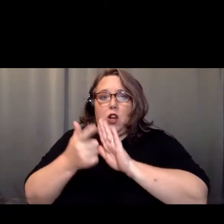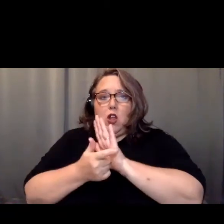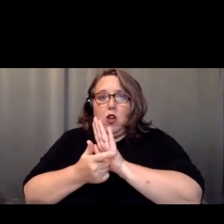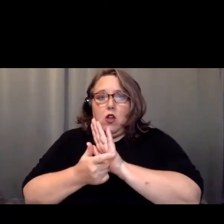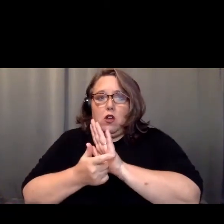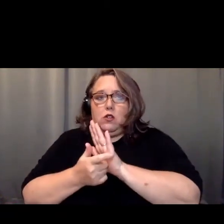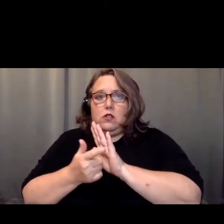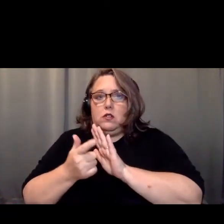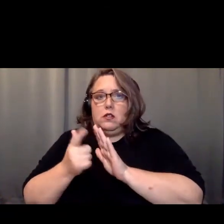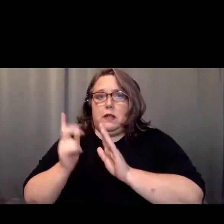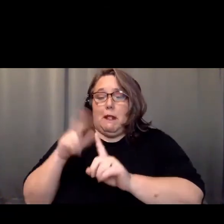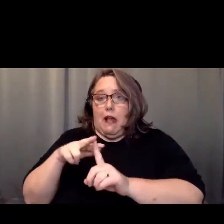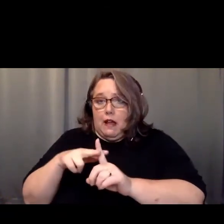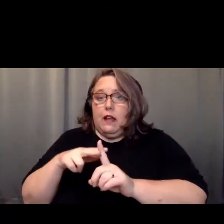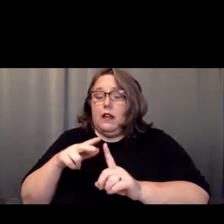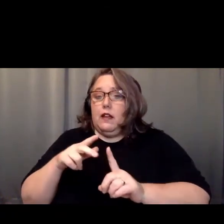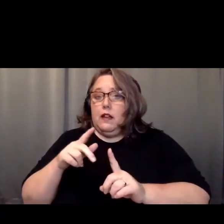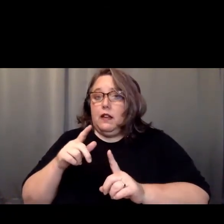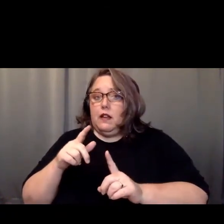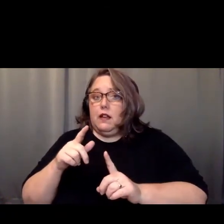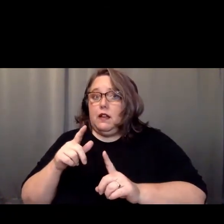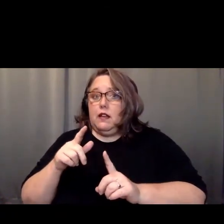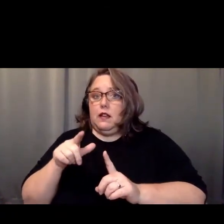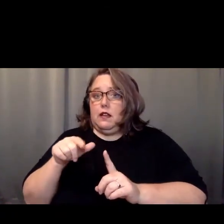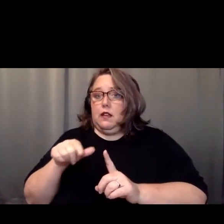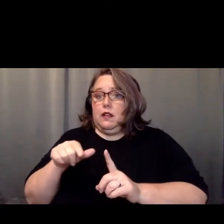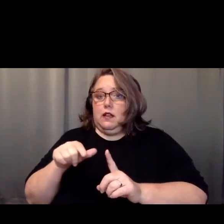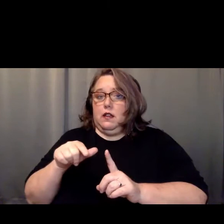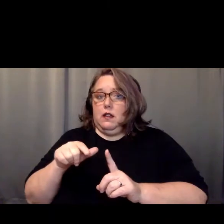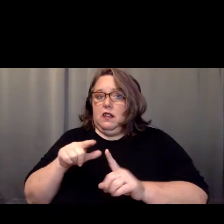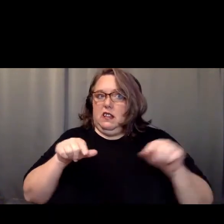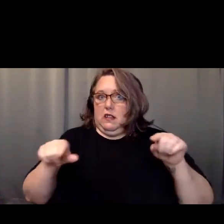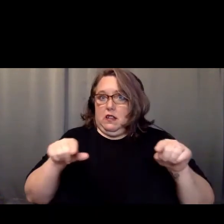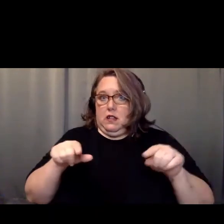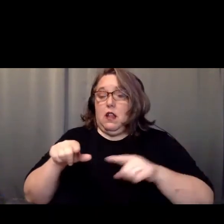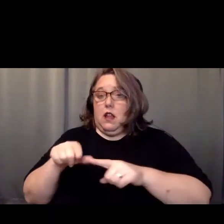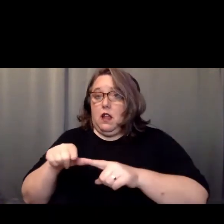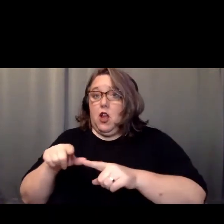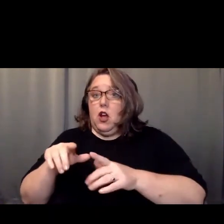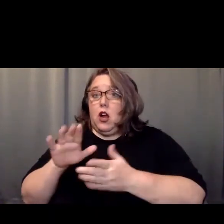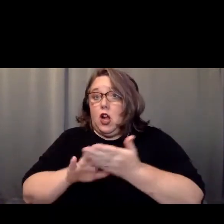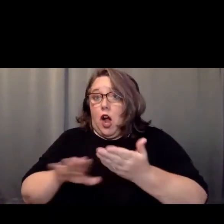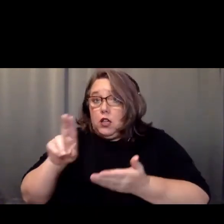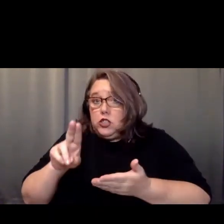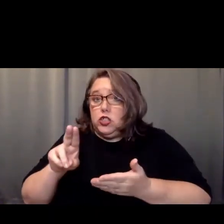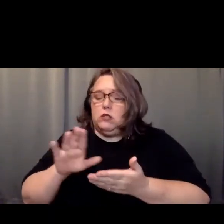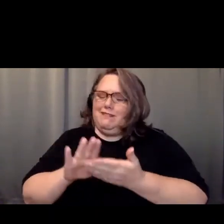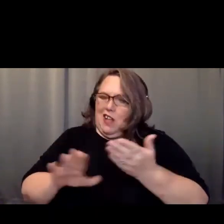and the student will have more responsibilities in college regarding getting their accommodations,